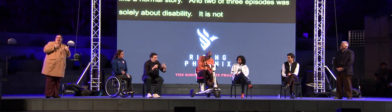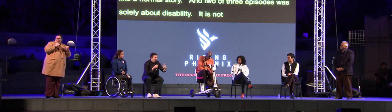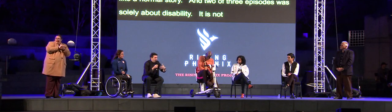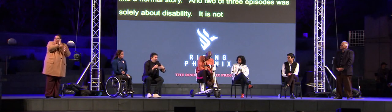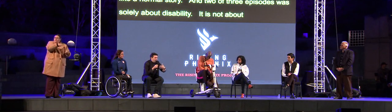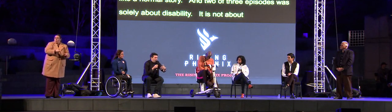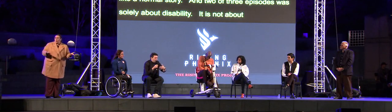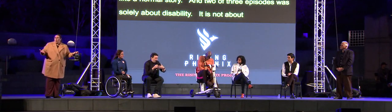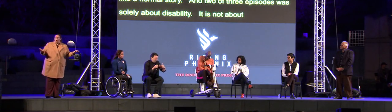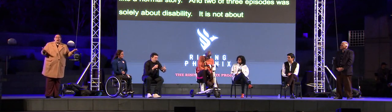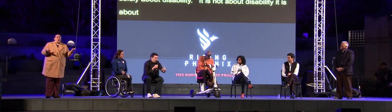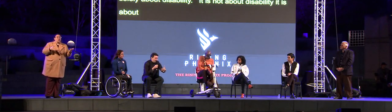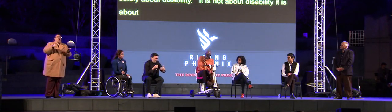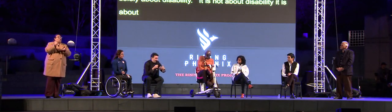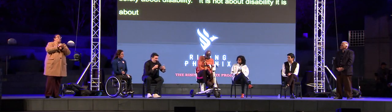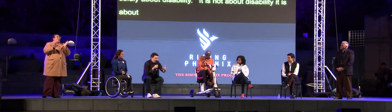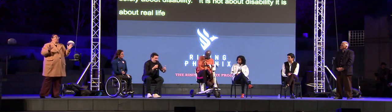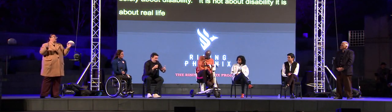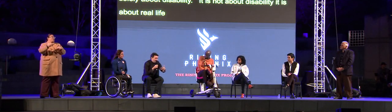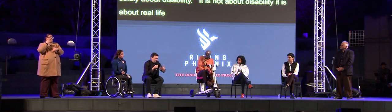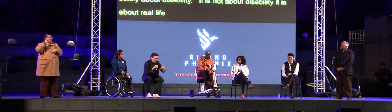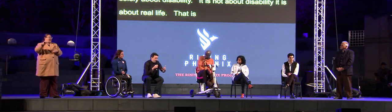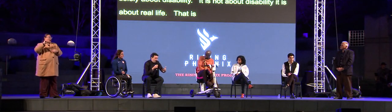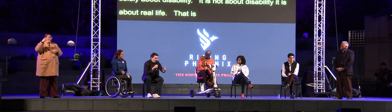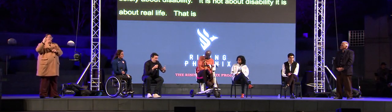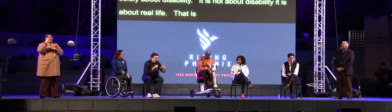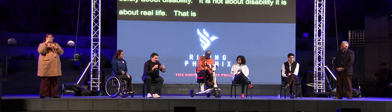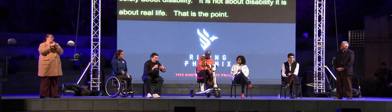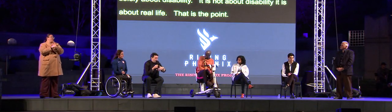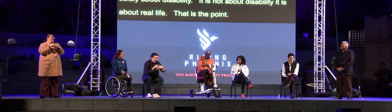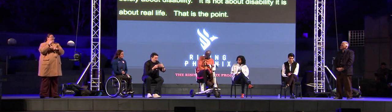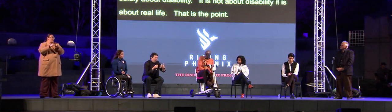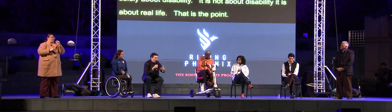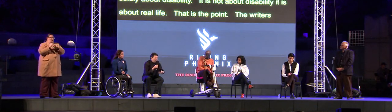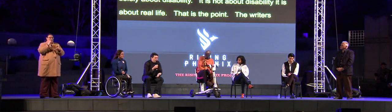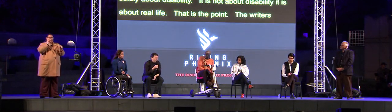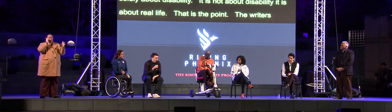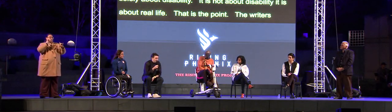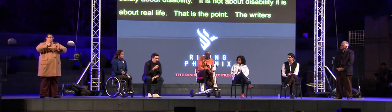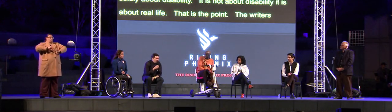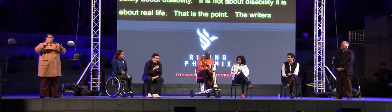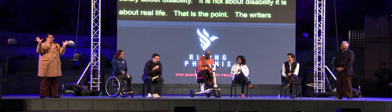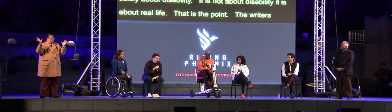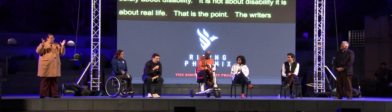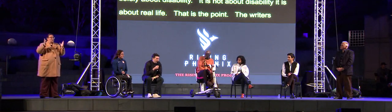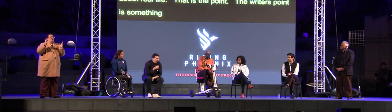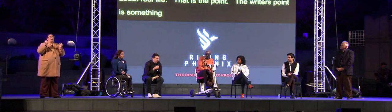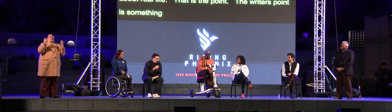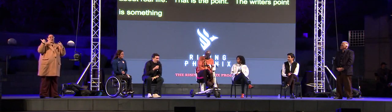So I think that whoever-- the writers room of that I think did something really remarkable that I think a lot of us should be aiming for.